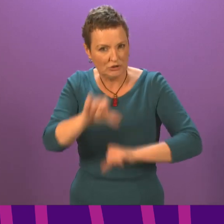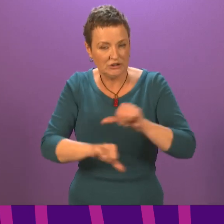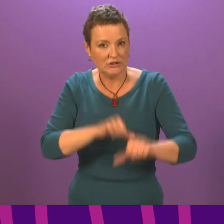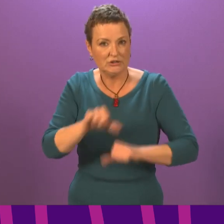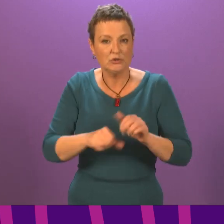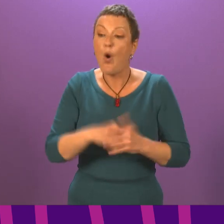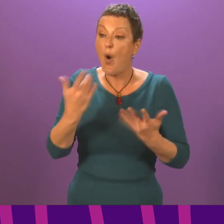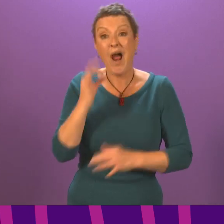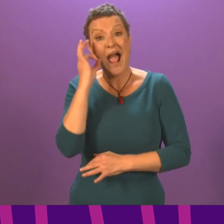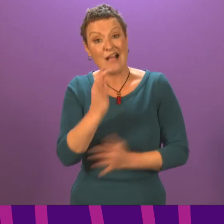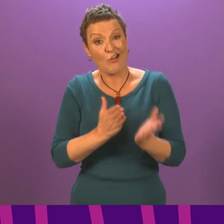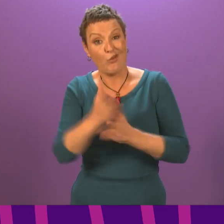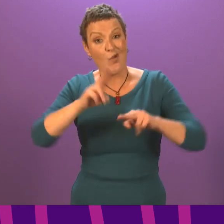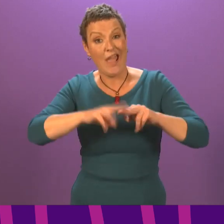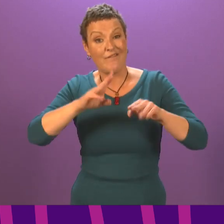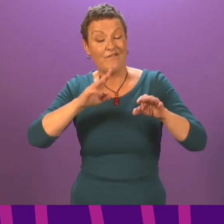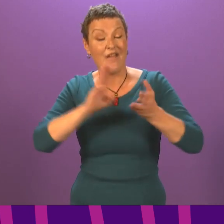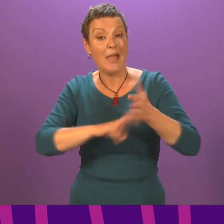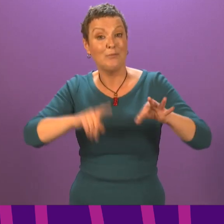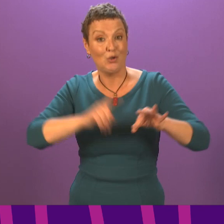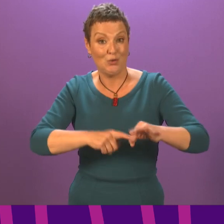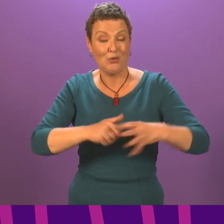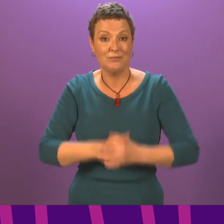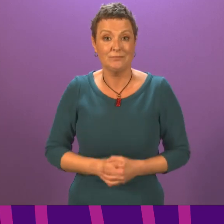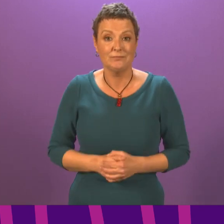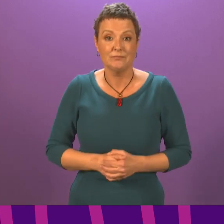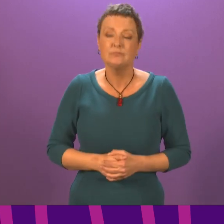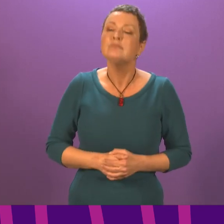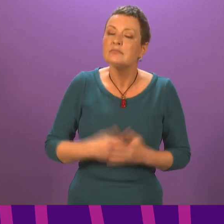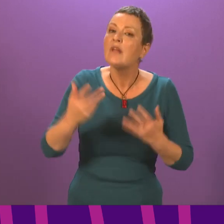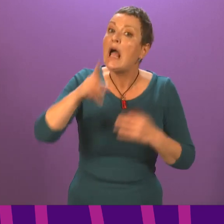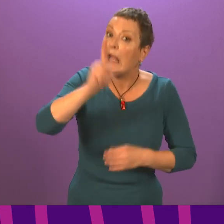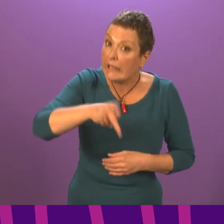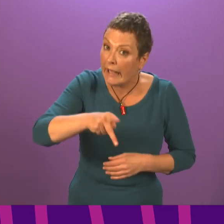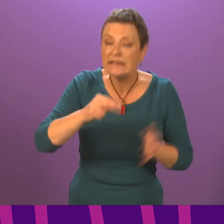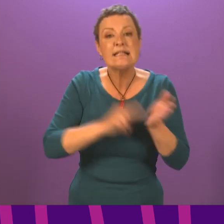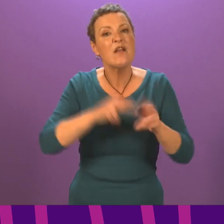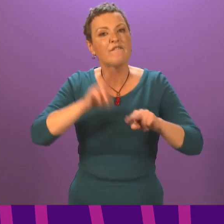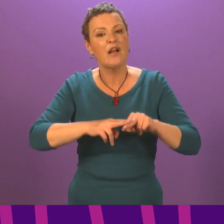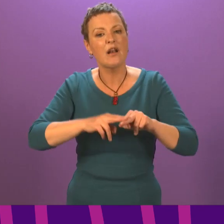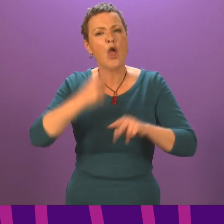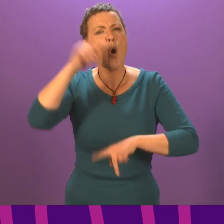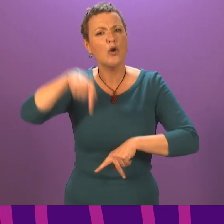button at First Minister’s question time or portfolio question time this week. Neil Findlay (Lothian) (Lab): On a point of order, Presiding Officer. Last